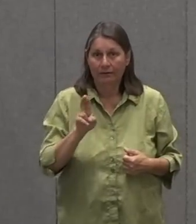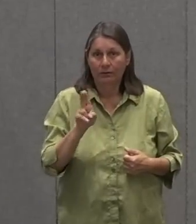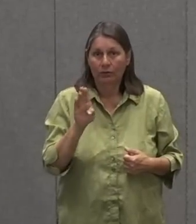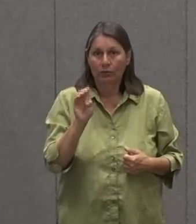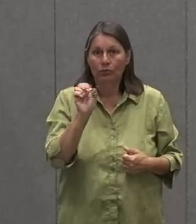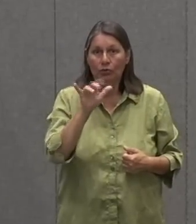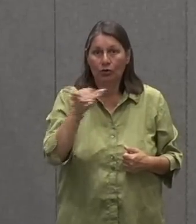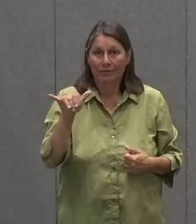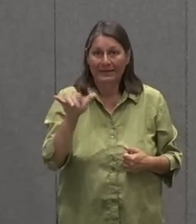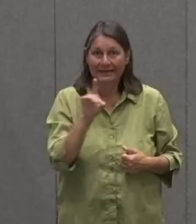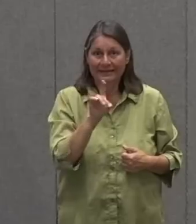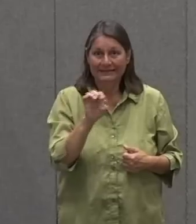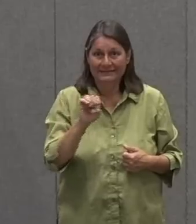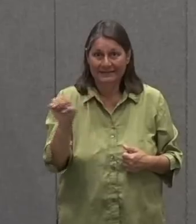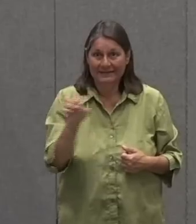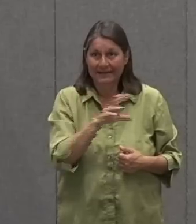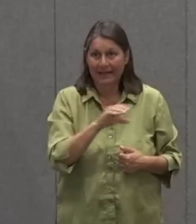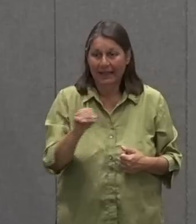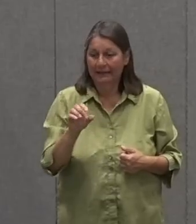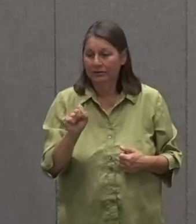and it's illustrated by Susan Meddaugh,